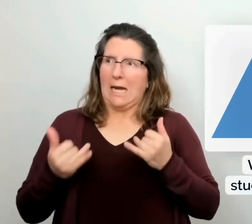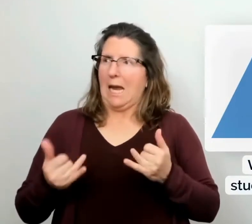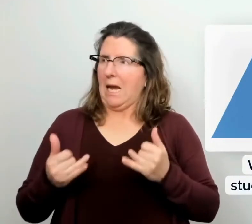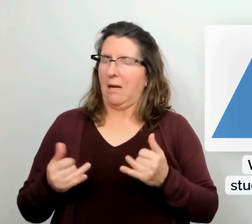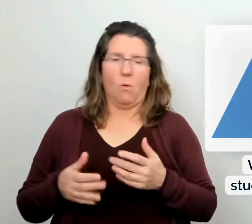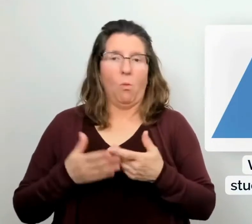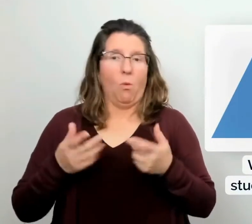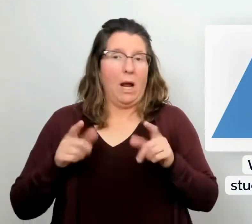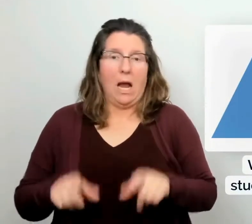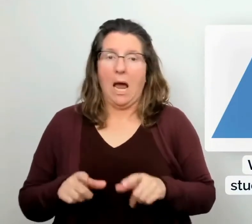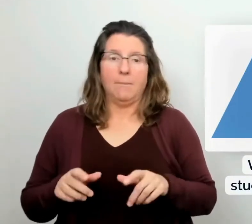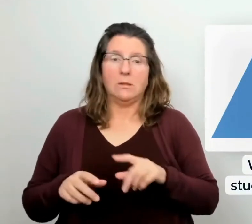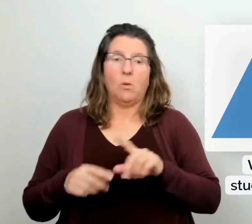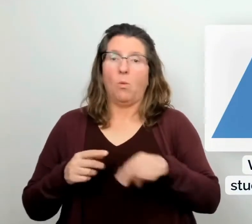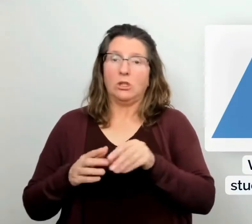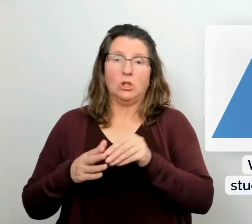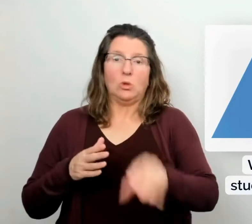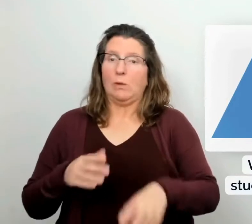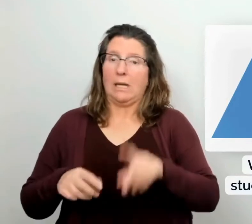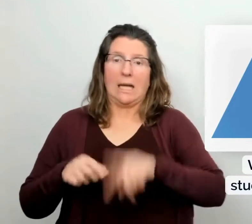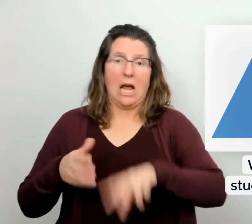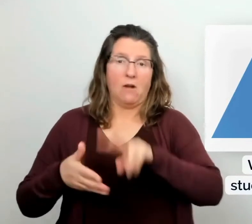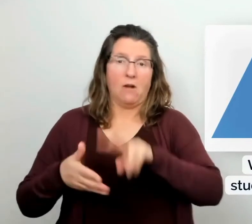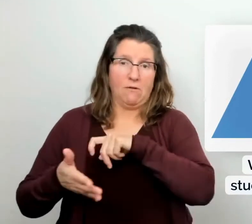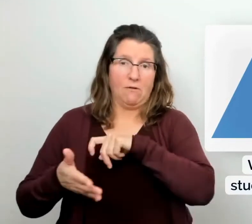What happens, today, when a student cannot read or write?